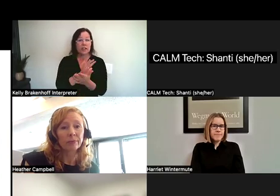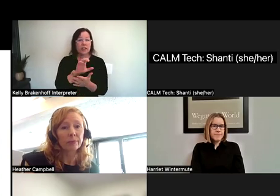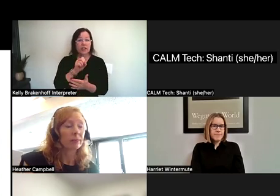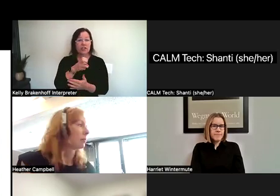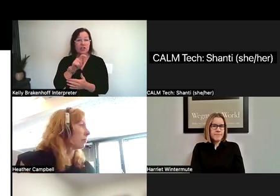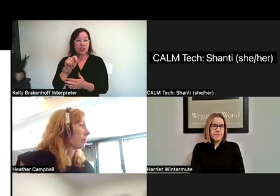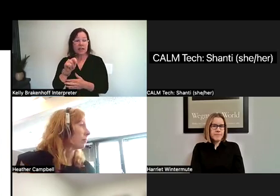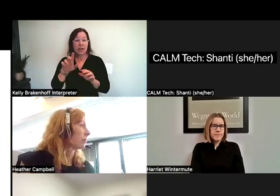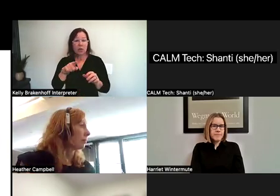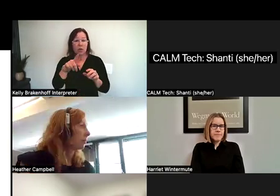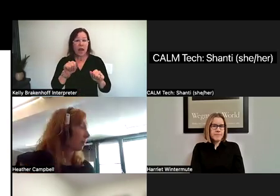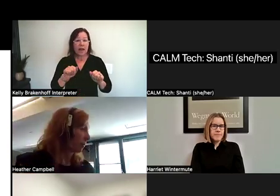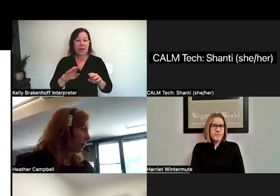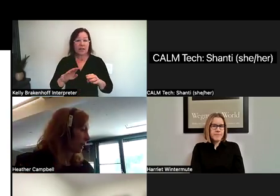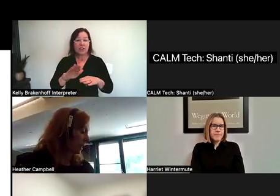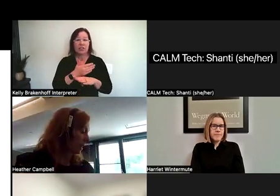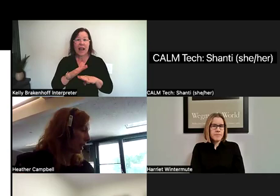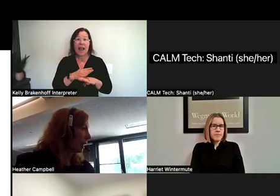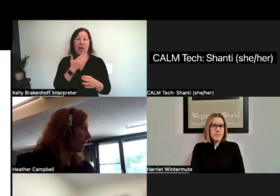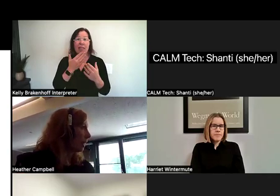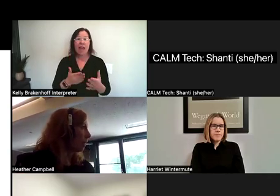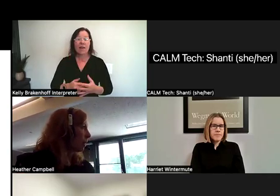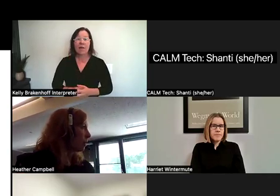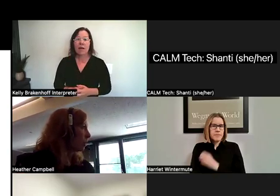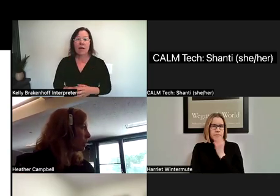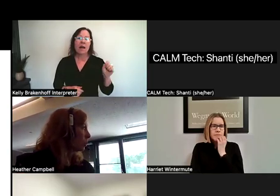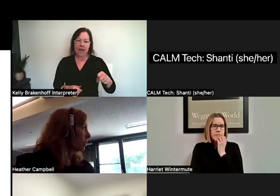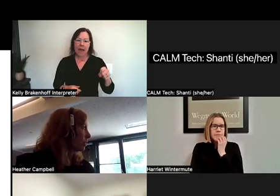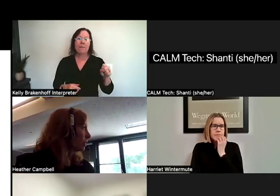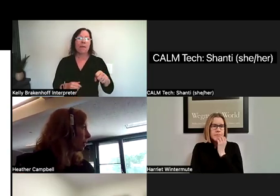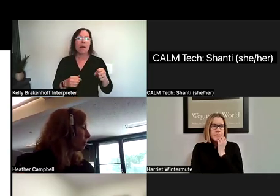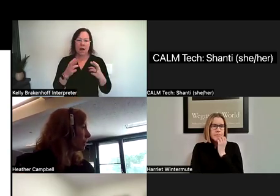openly. Thanks for considering it. >> HEATHER CAMPBELL: Yup on the resources